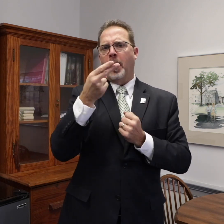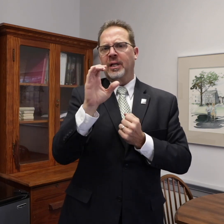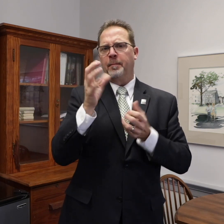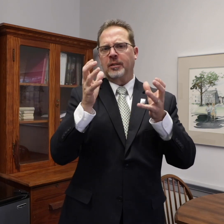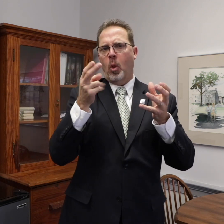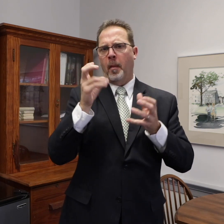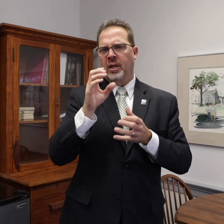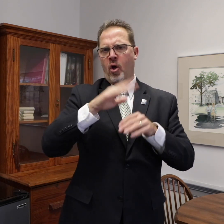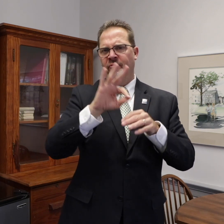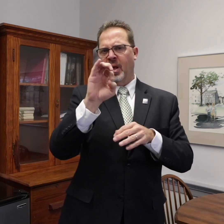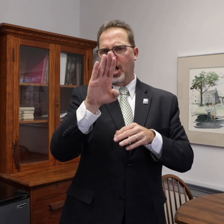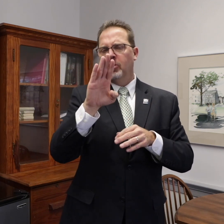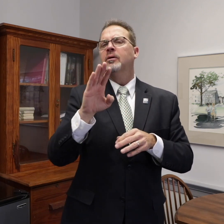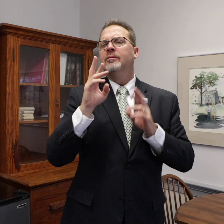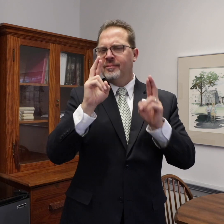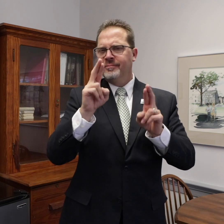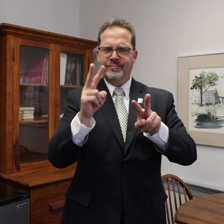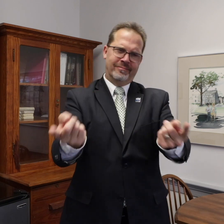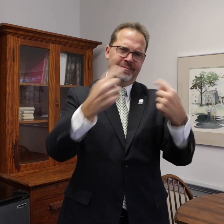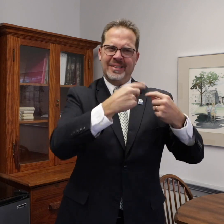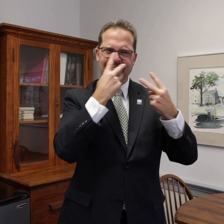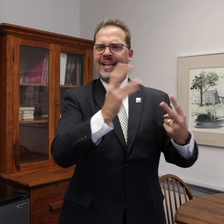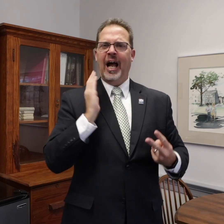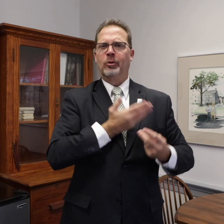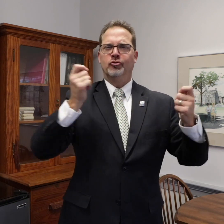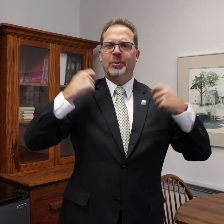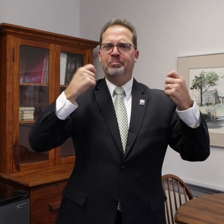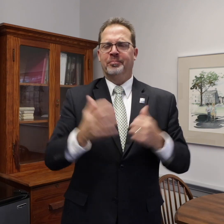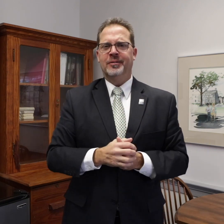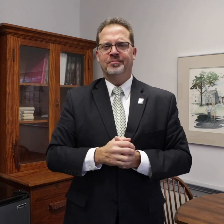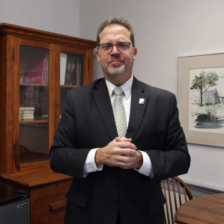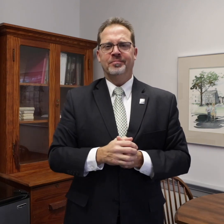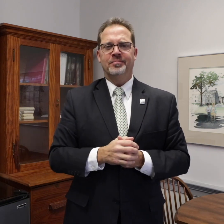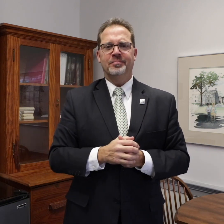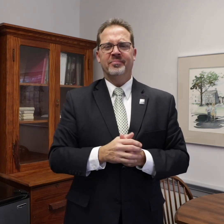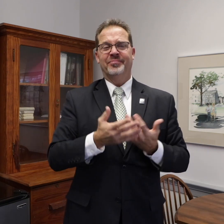great chance for you to come see the newly unveiled look. The bathrooms have